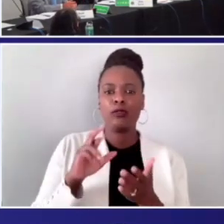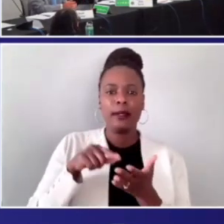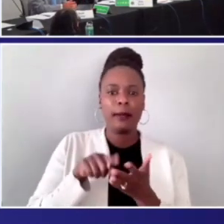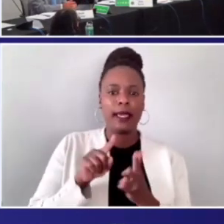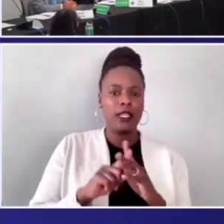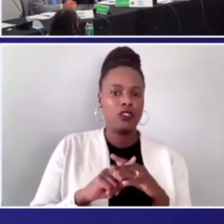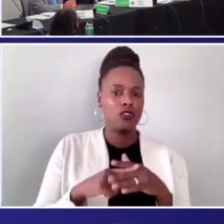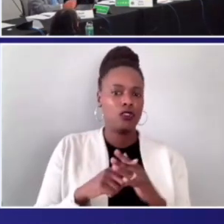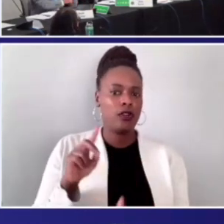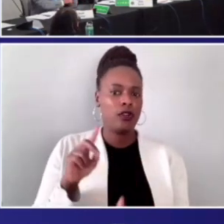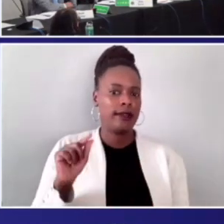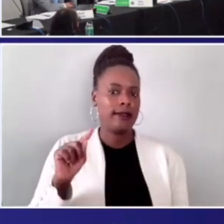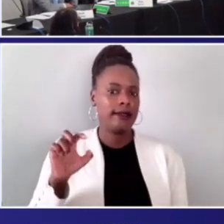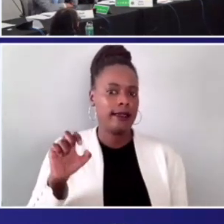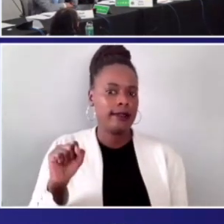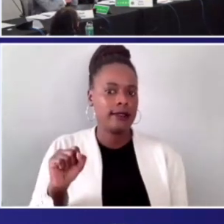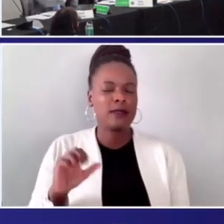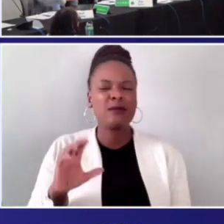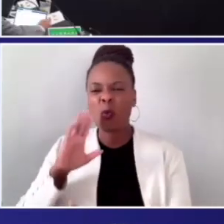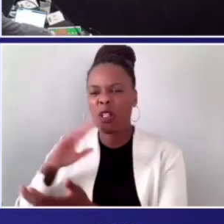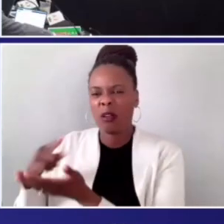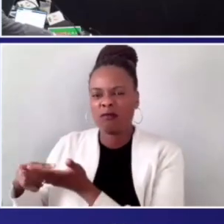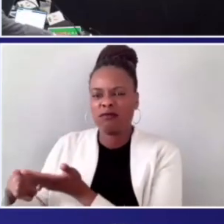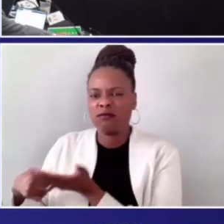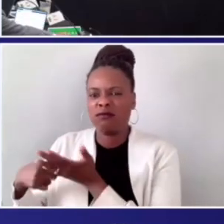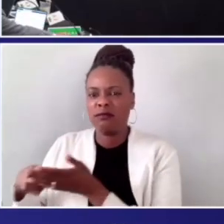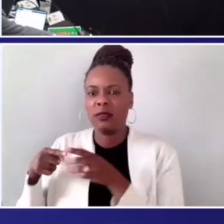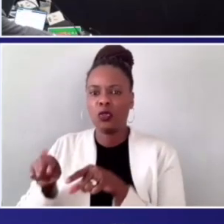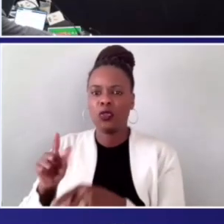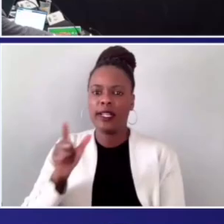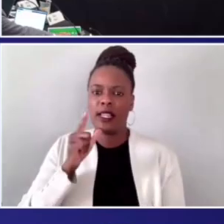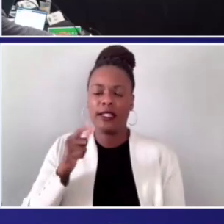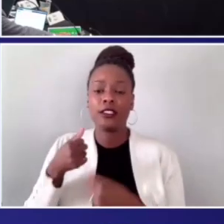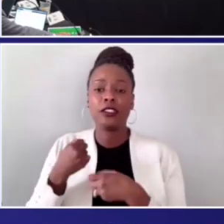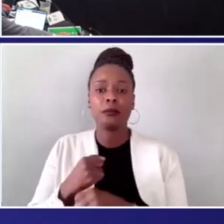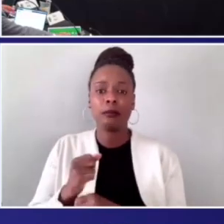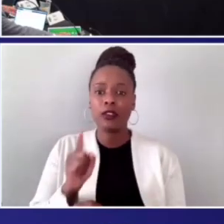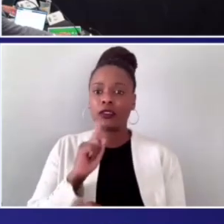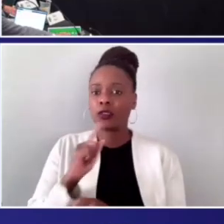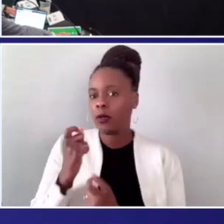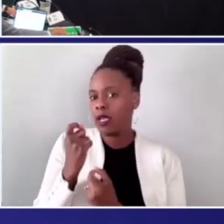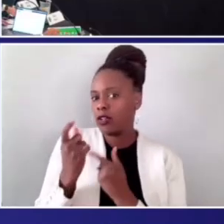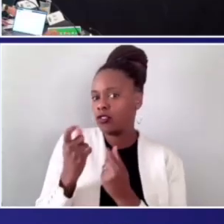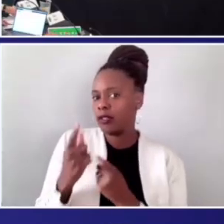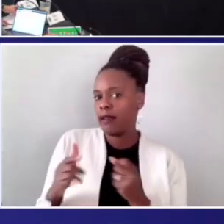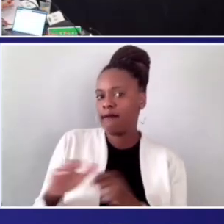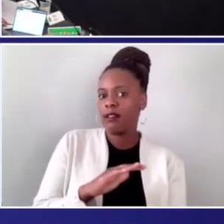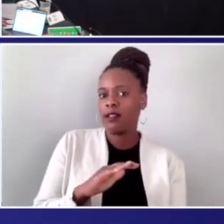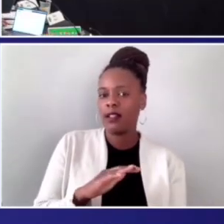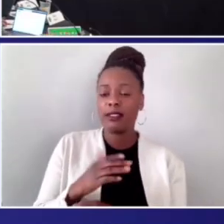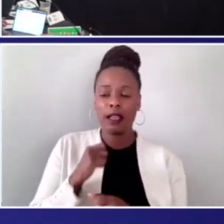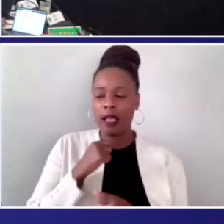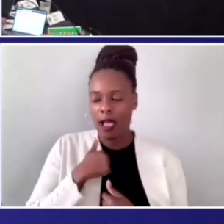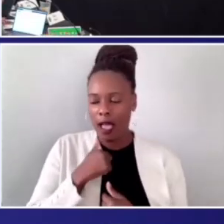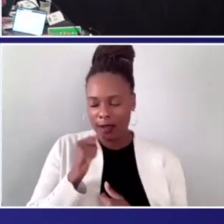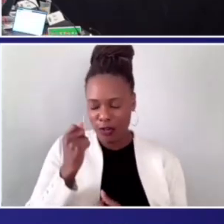So we're going to huddle on this at lunchtime just to make sure that we understand fully. Because I clearly did not understand your question fully.